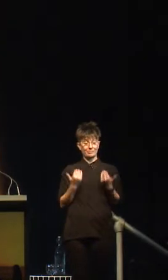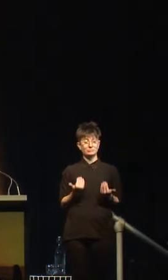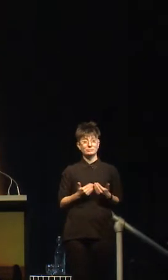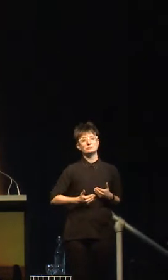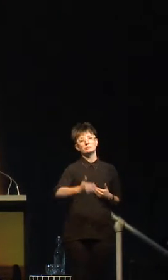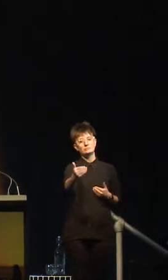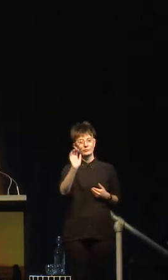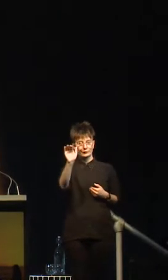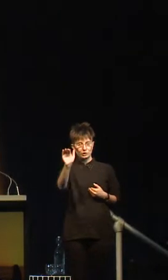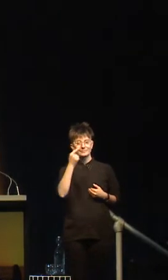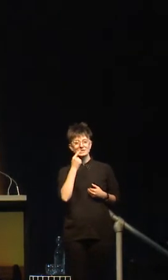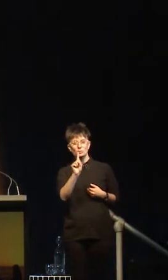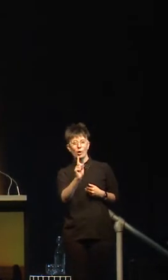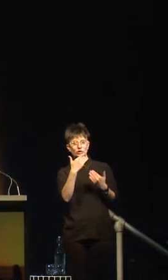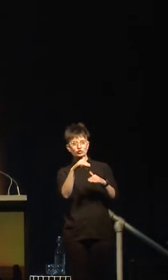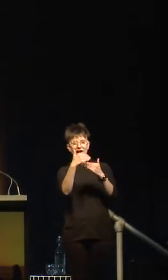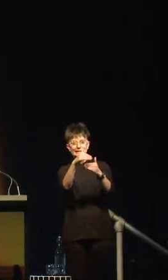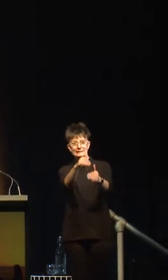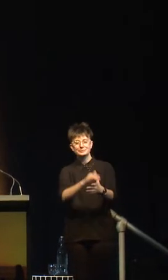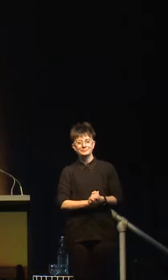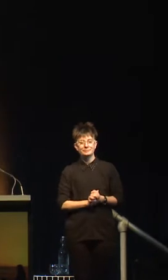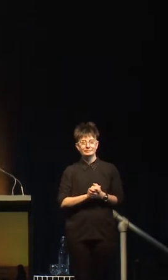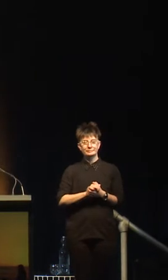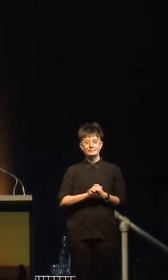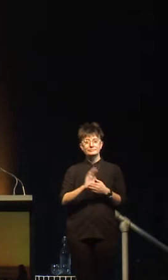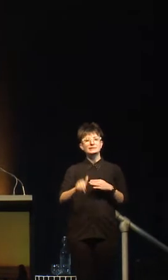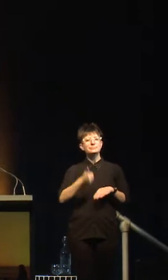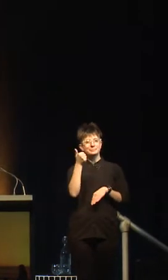do we think the constraint will be. And it sets up a climate change commission, which